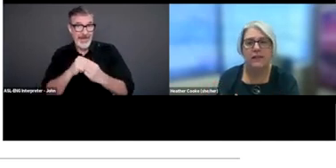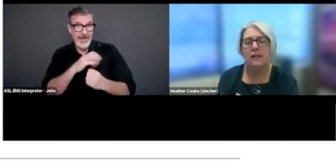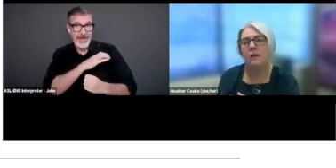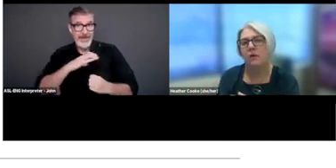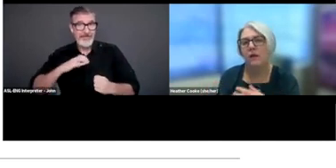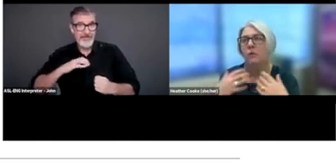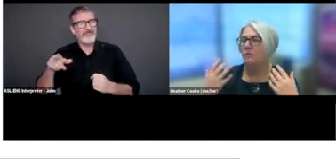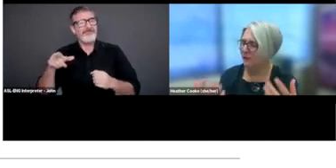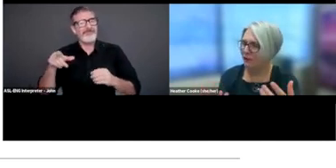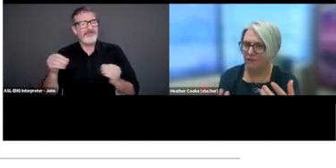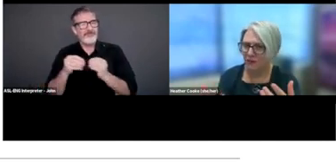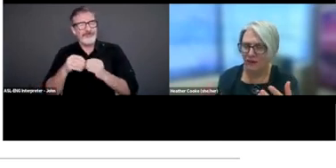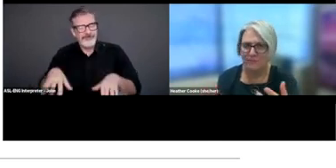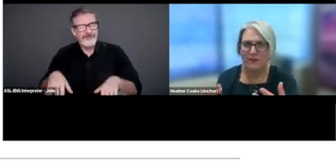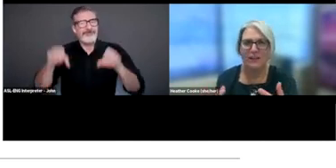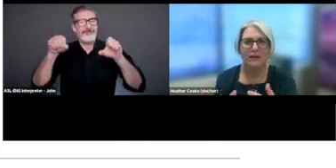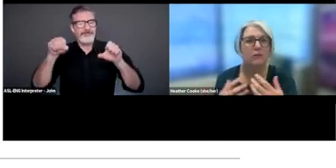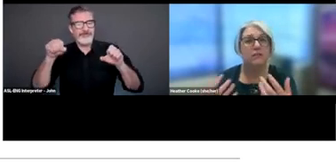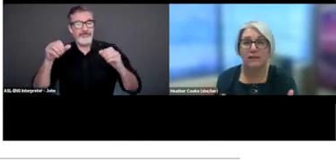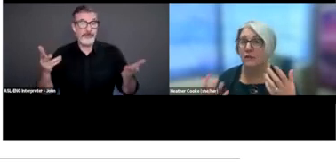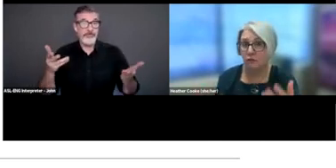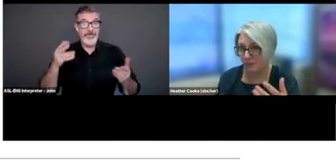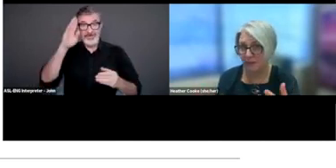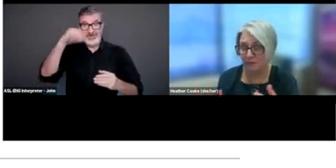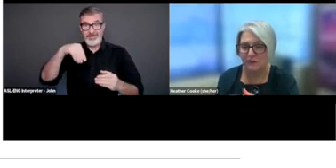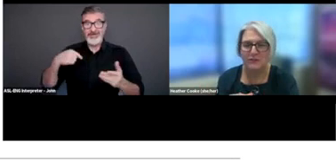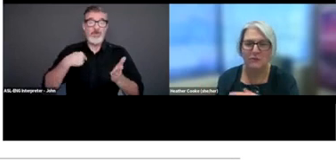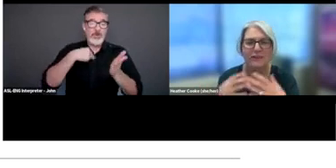work and thinking about we spend a lot of time talking about slip